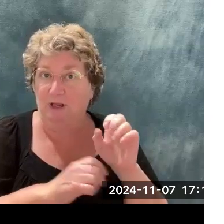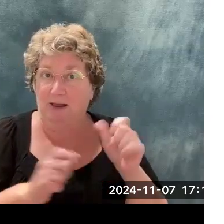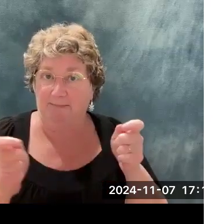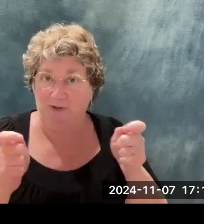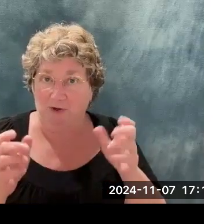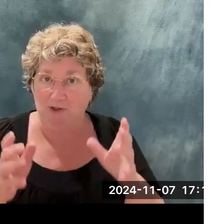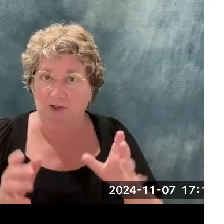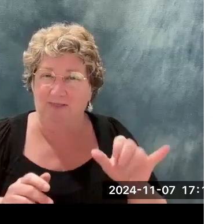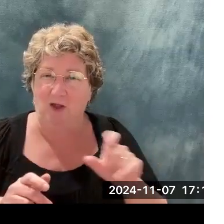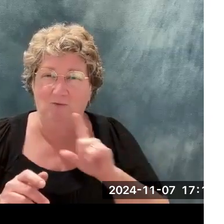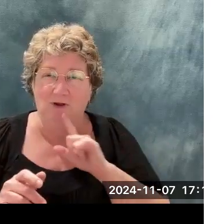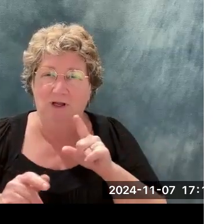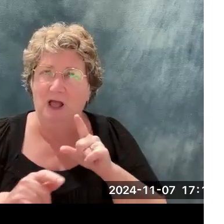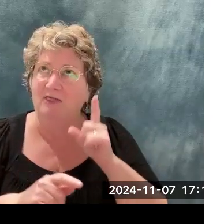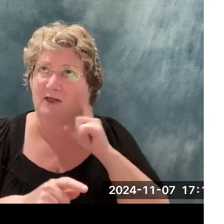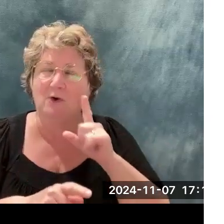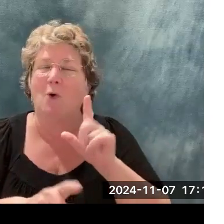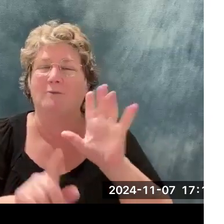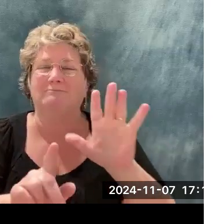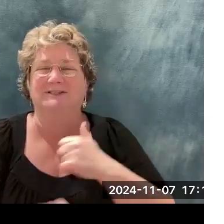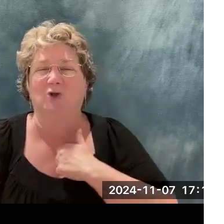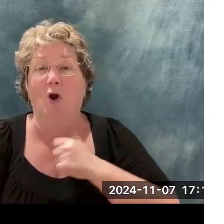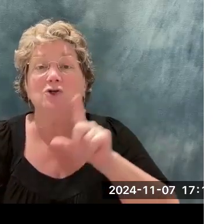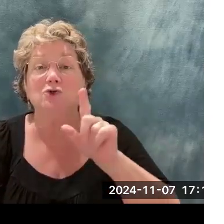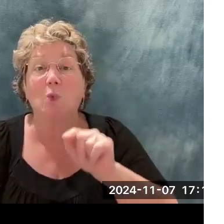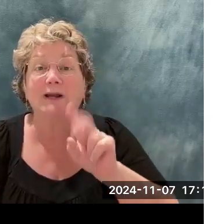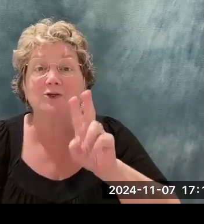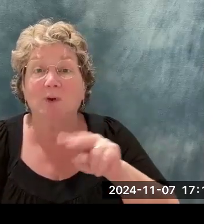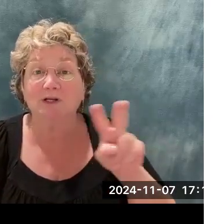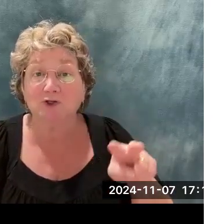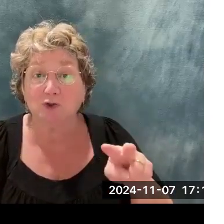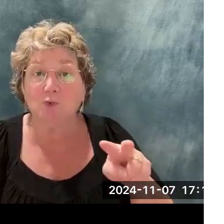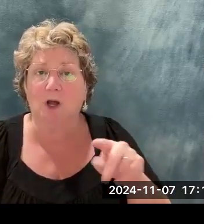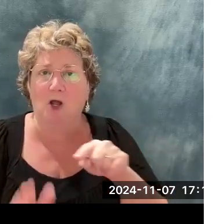2022, suicide was the second leading cause of death.